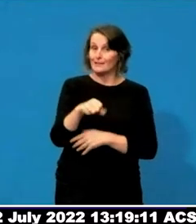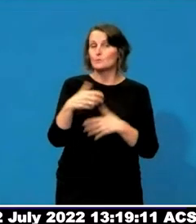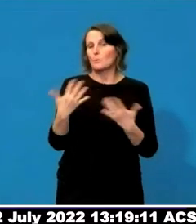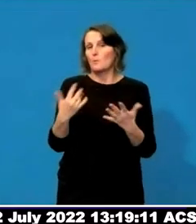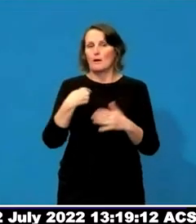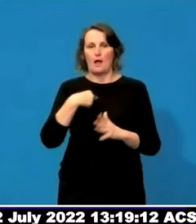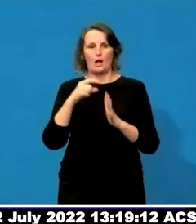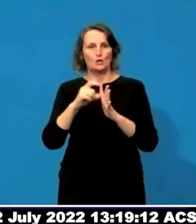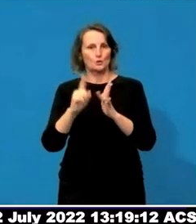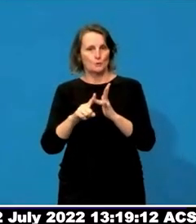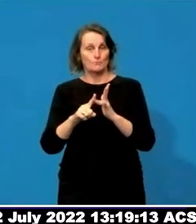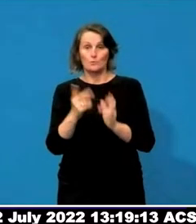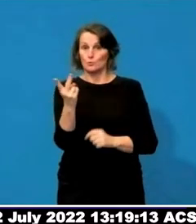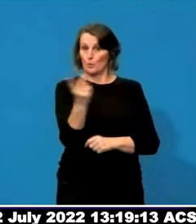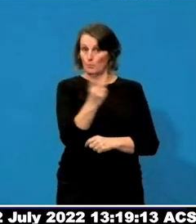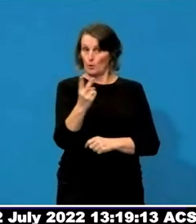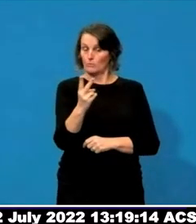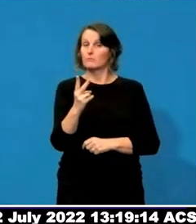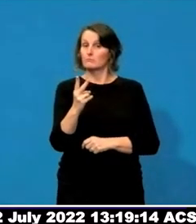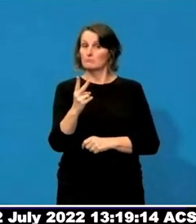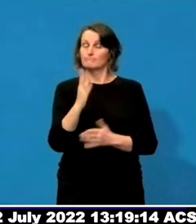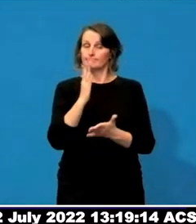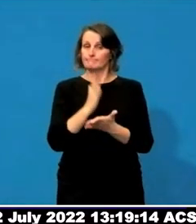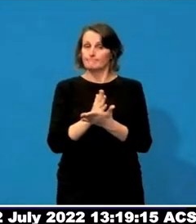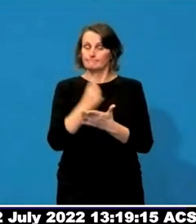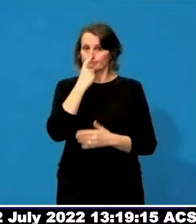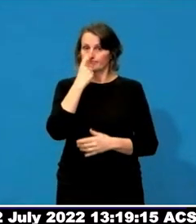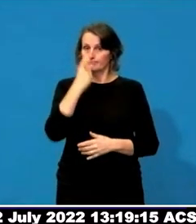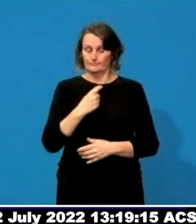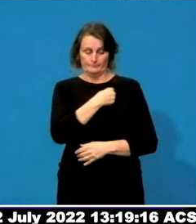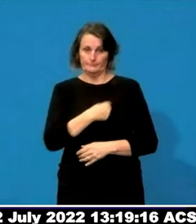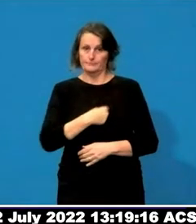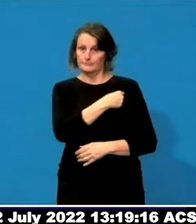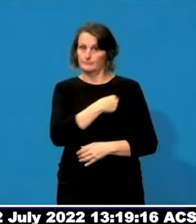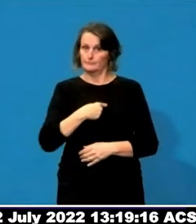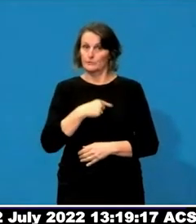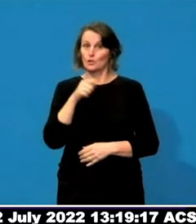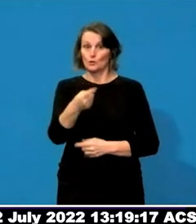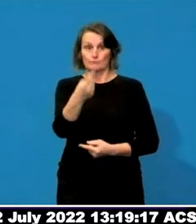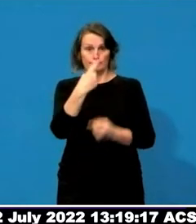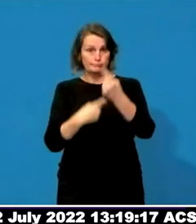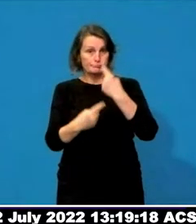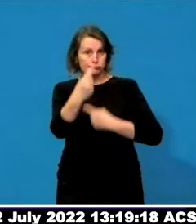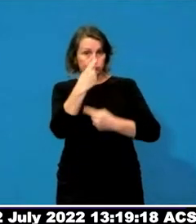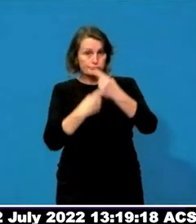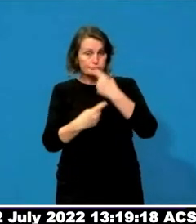Do you solemnly and sincerely declare and affirm that the evidence which you shall give